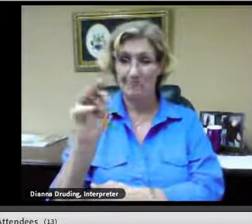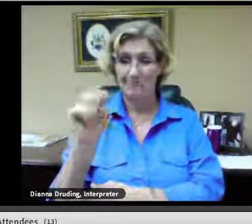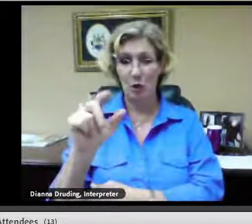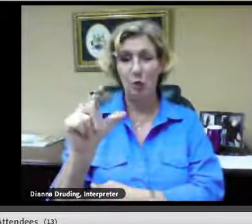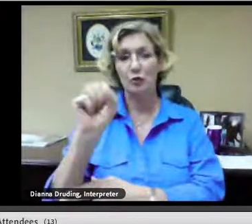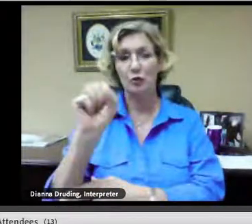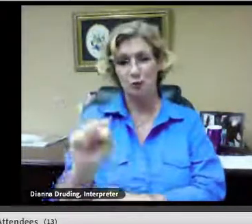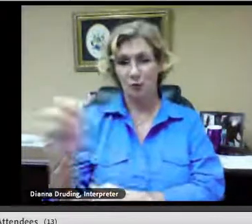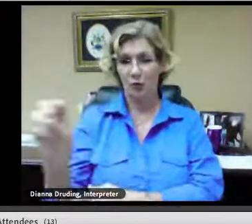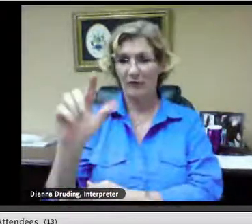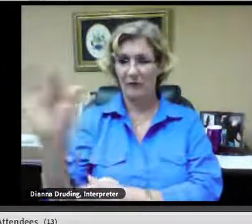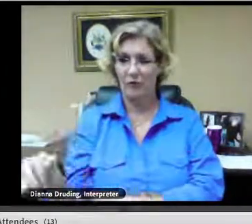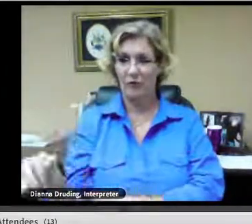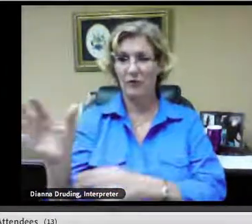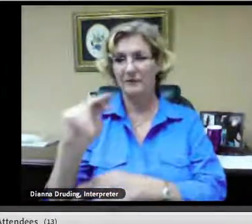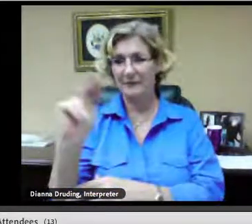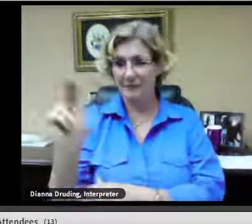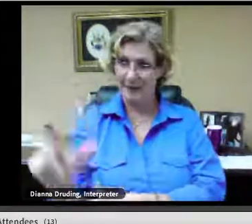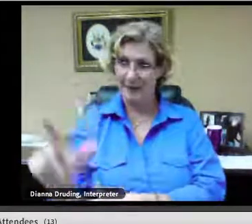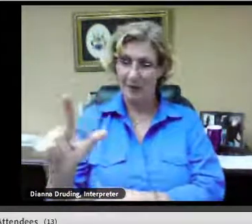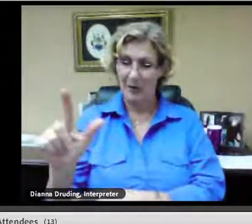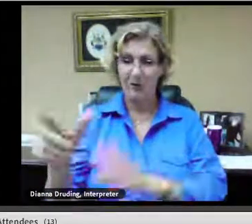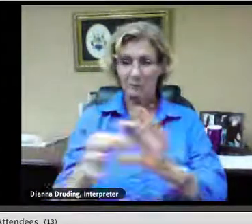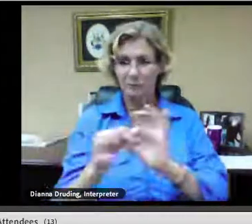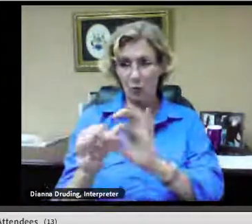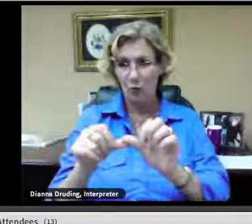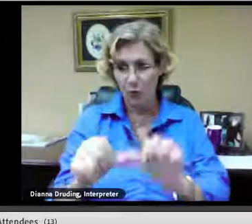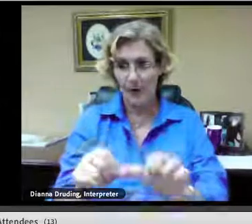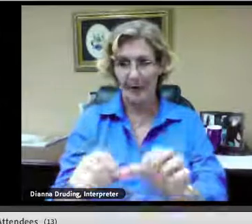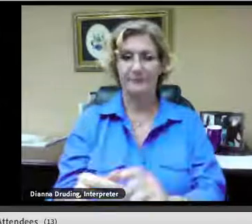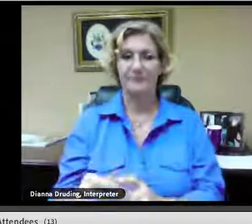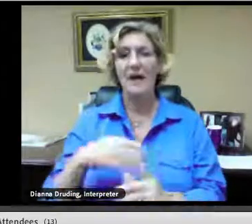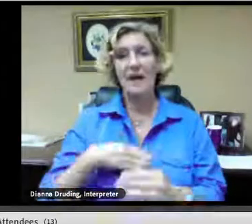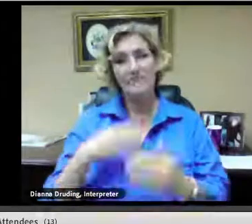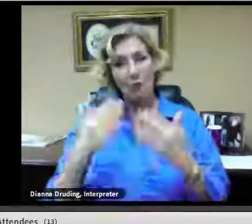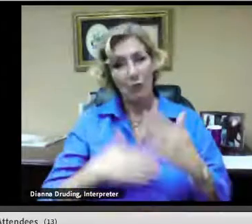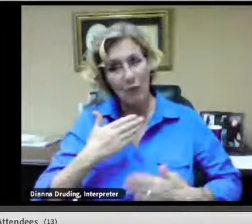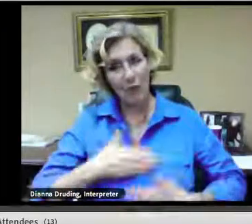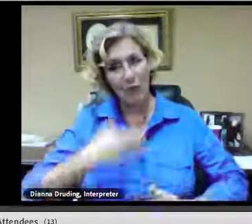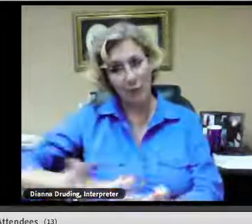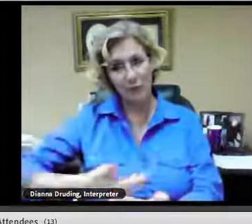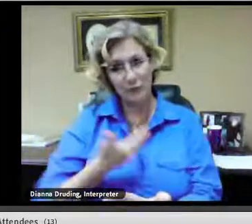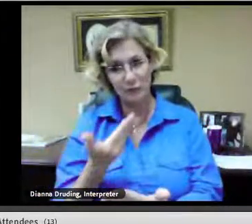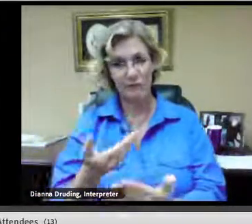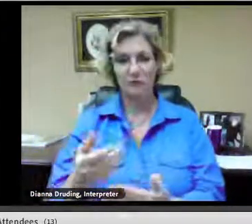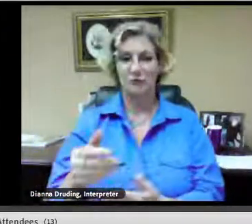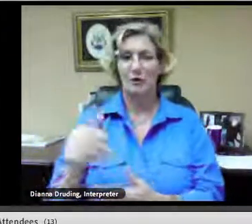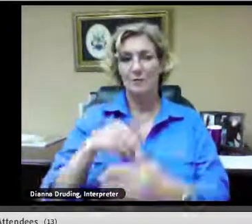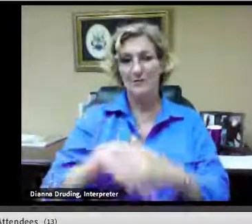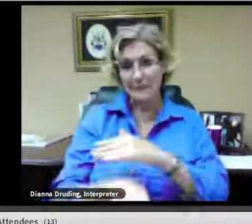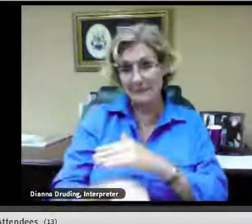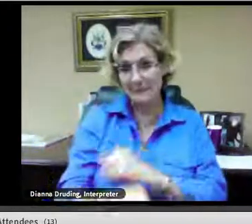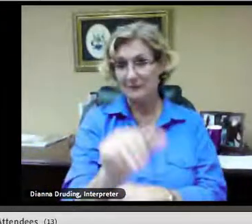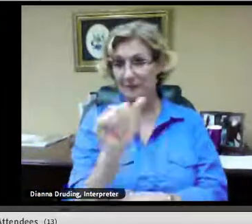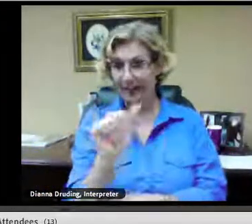and it is my pleasure to welcome you to "Accessibility Points: A is for Accessibility." We have a wonderful learning opportunity ready